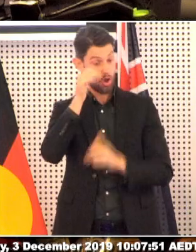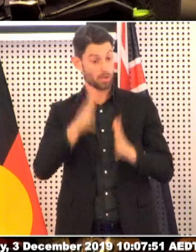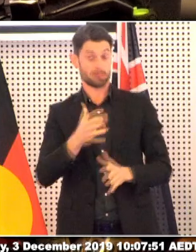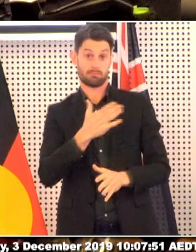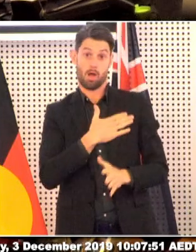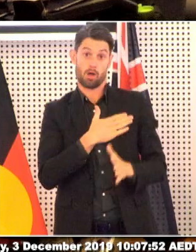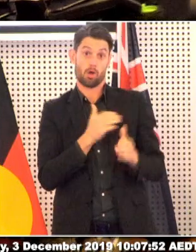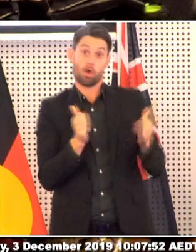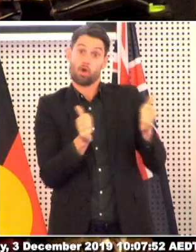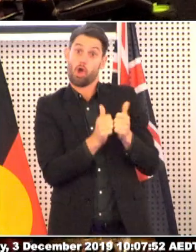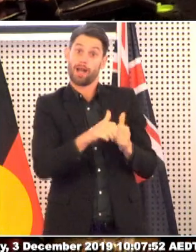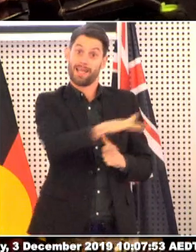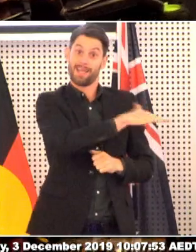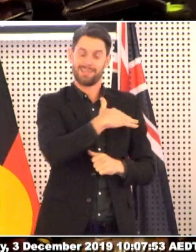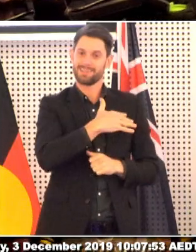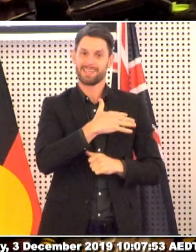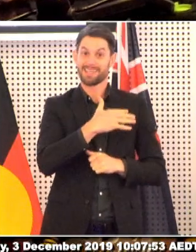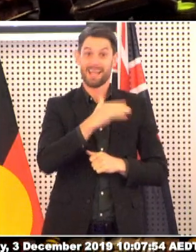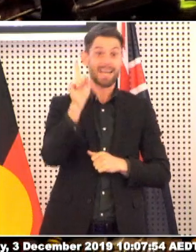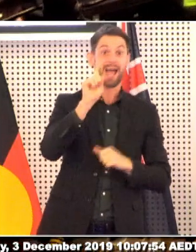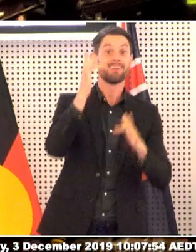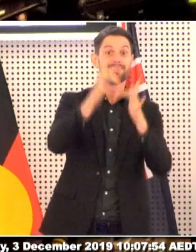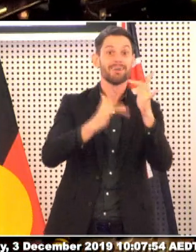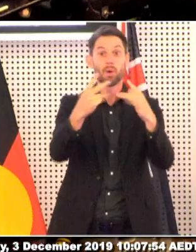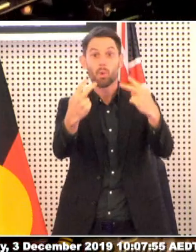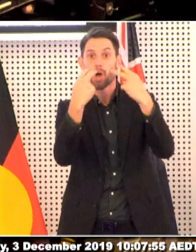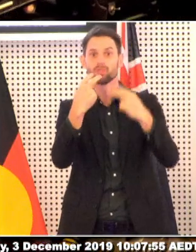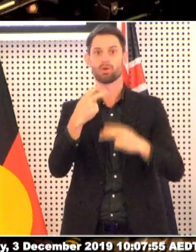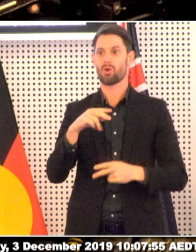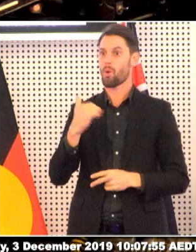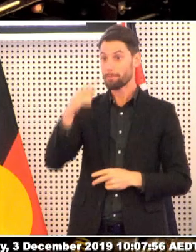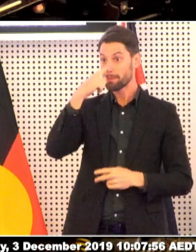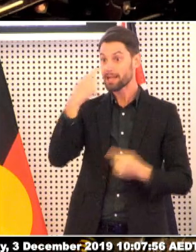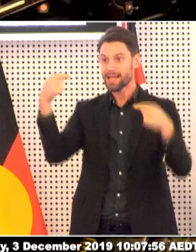in this room, but are working very hard in our offices behind the scenes and around the country.